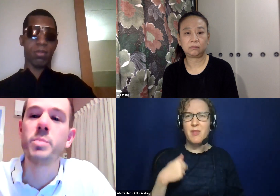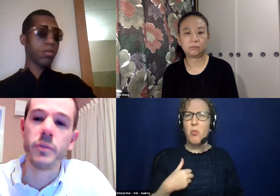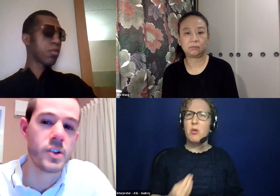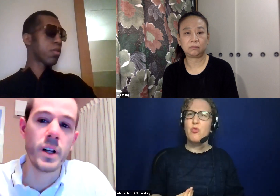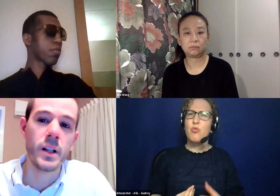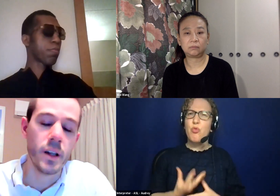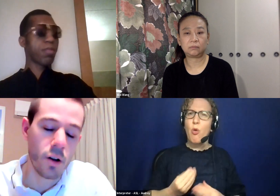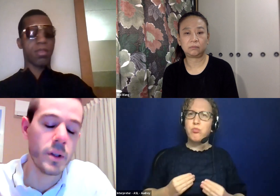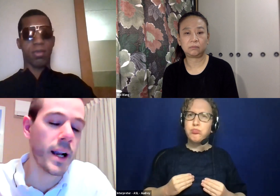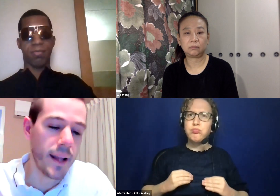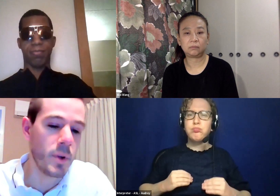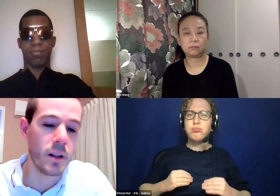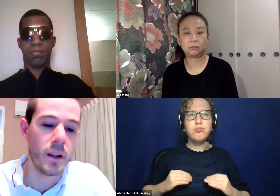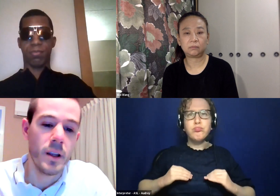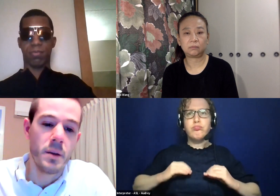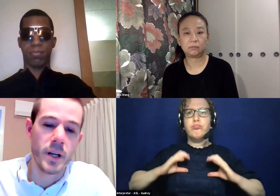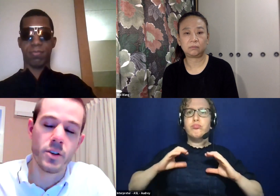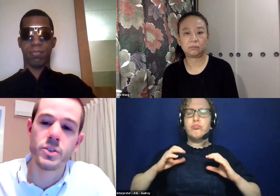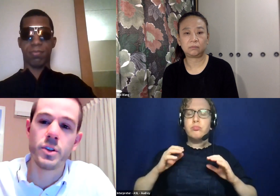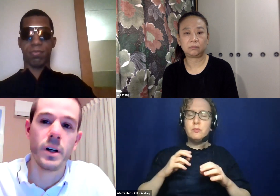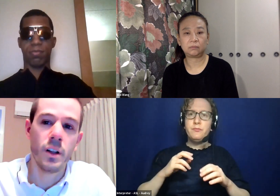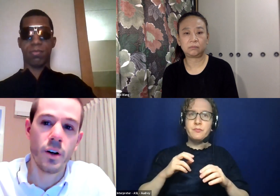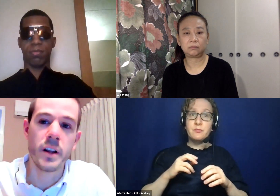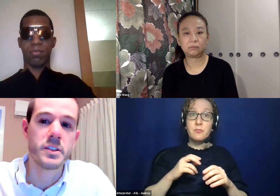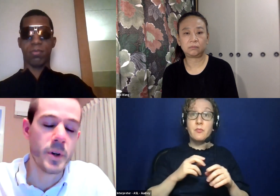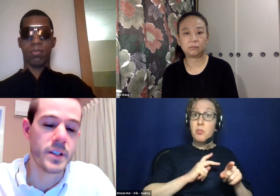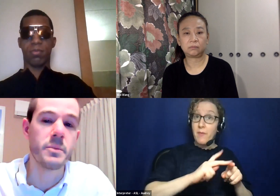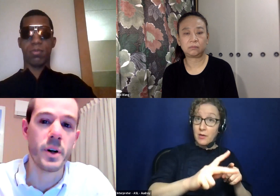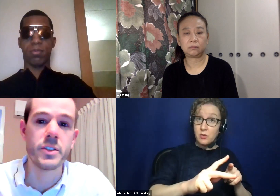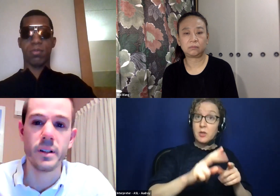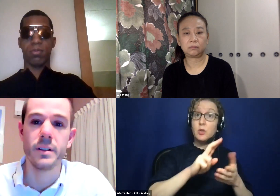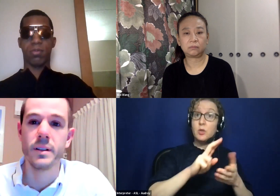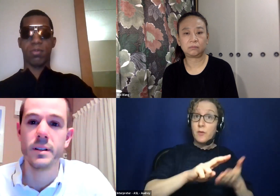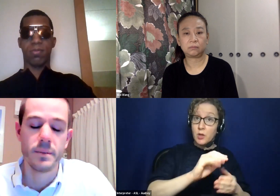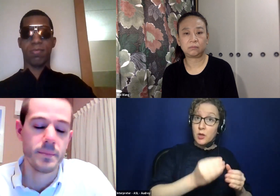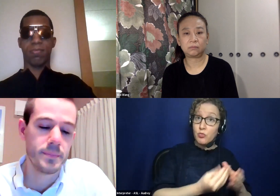not only professionally, not only academically, but it's also a learning experience as a person.